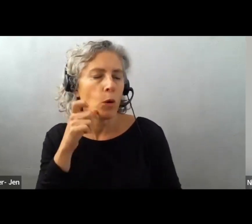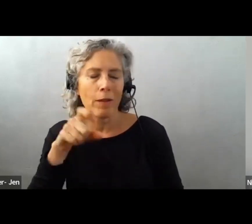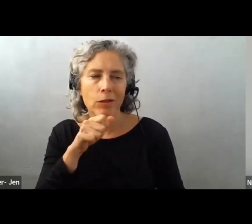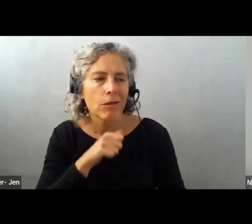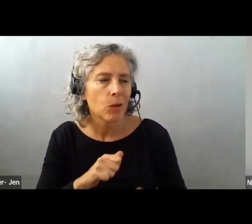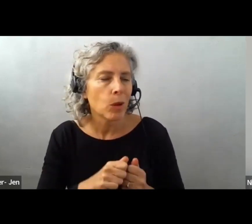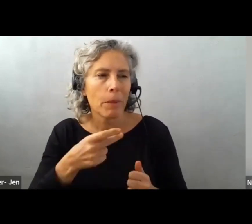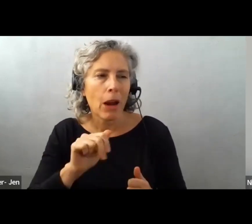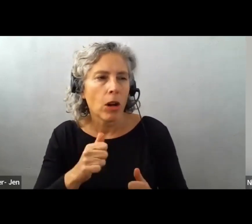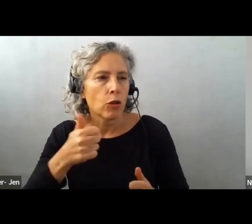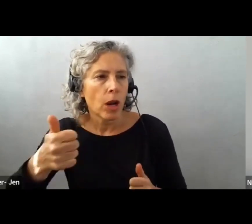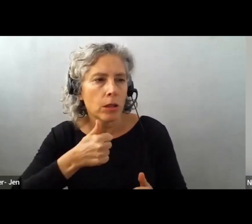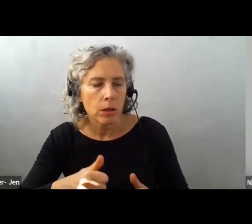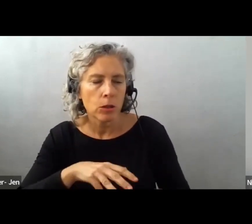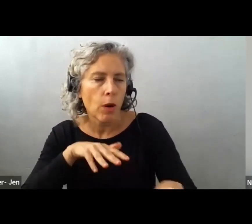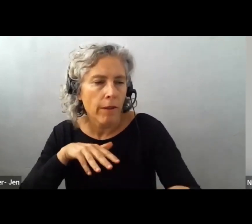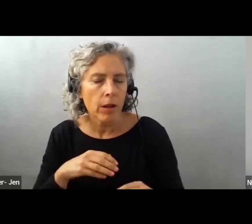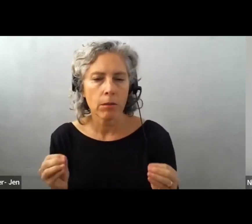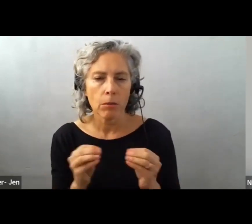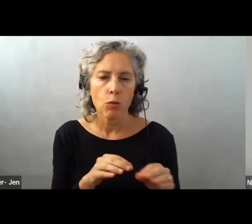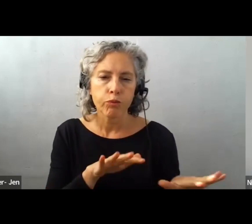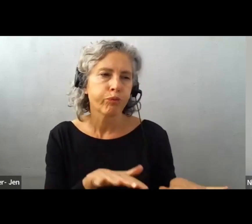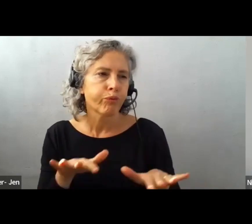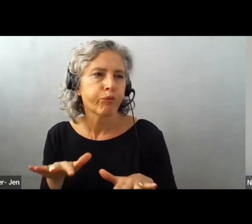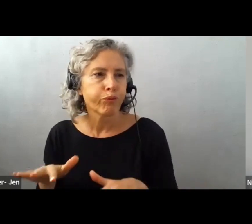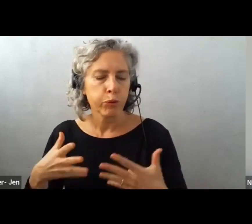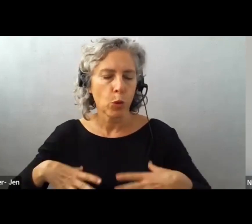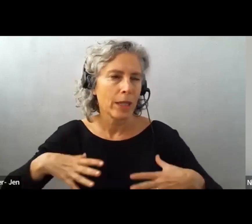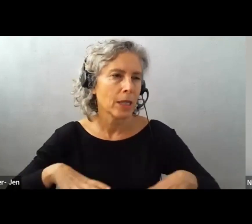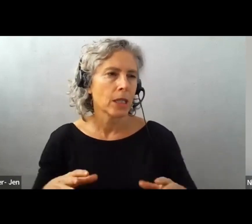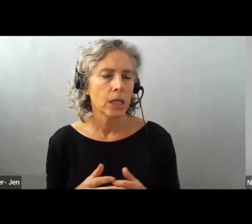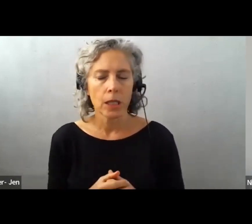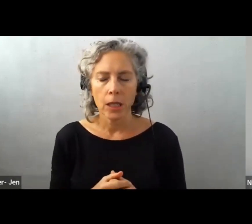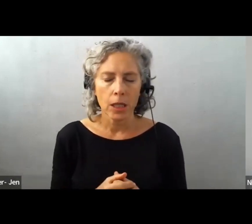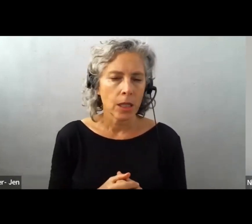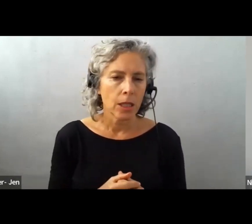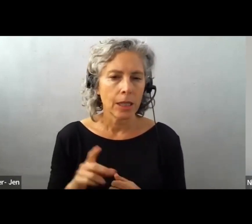with traffic. It allows for more relaxed dress code. I see that given up a DC region is very